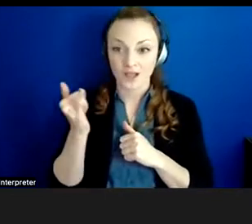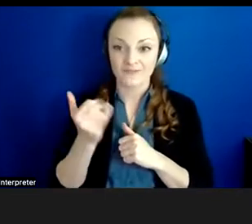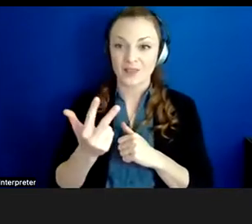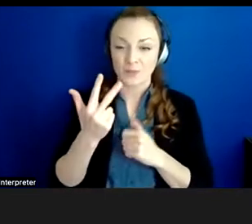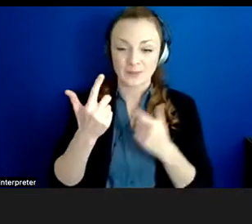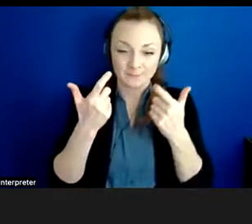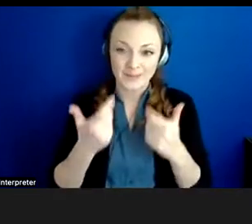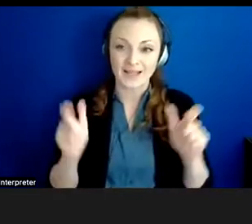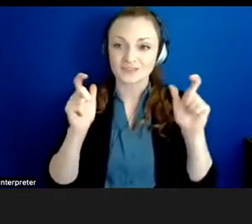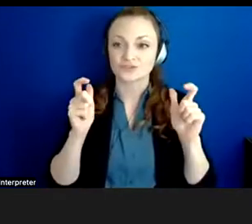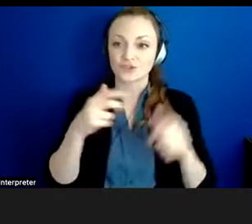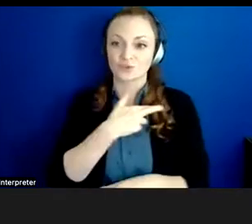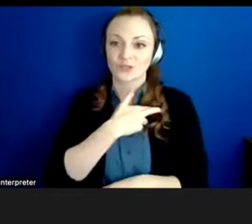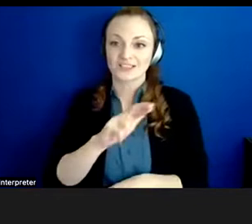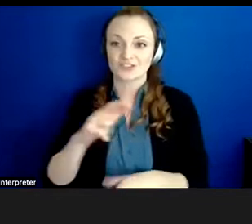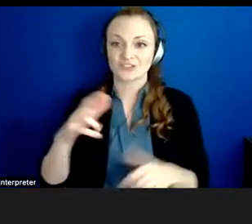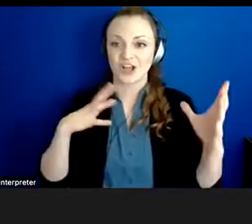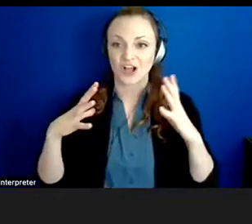19:10:42 All intersecting on the calendar this spring.